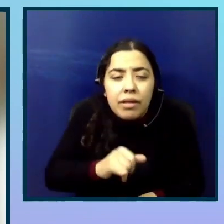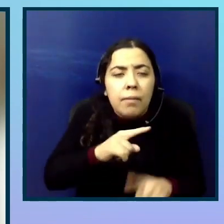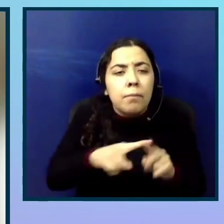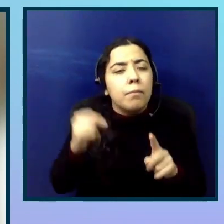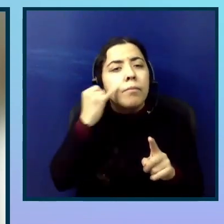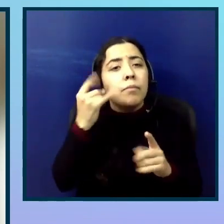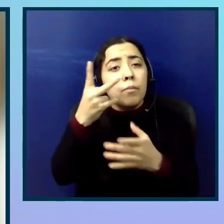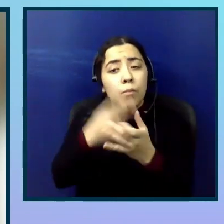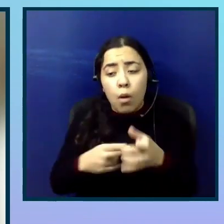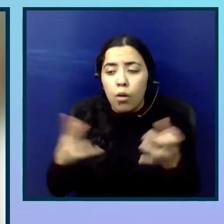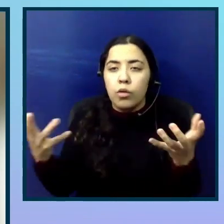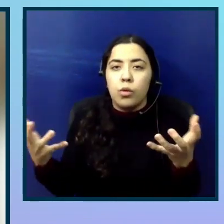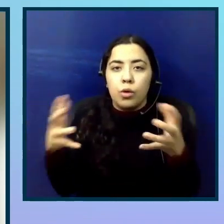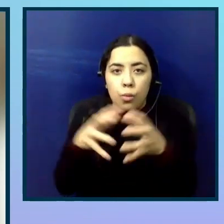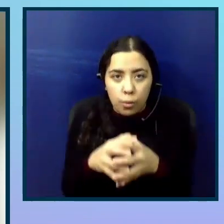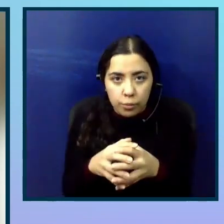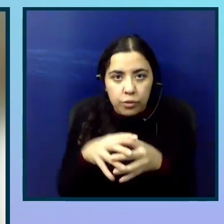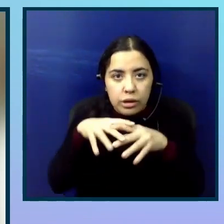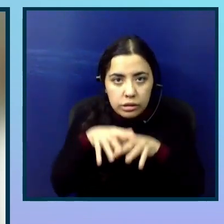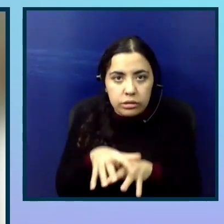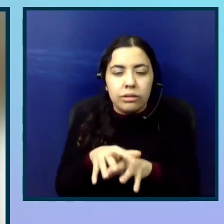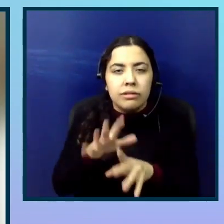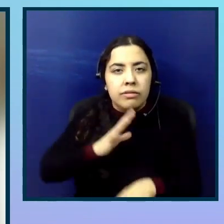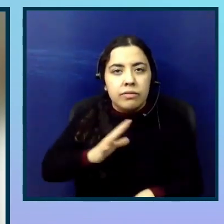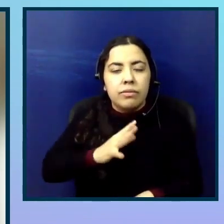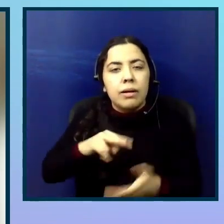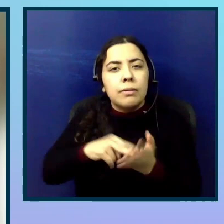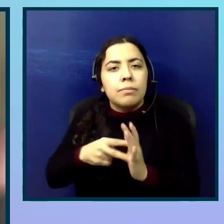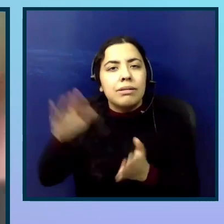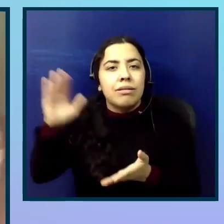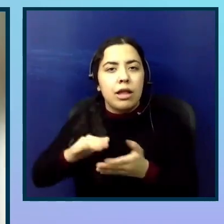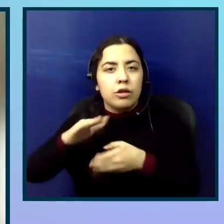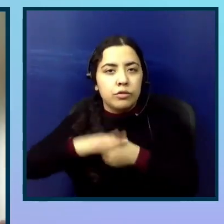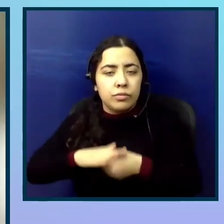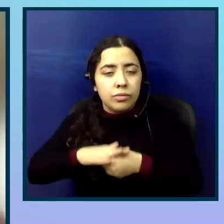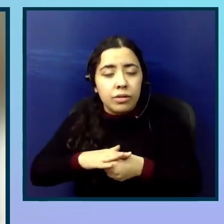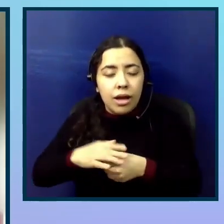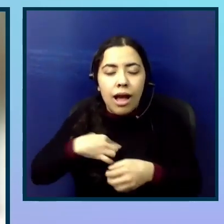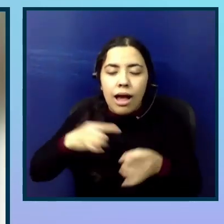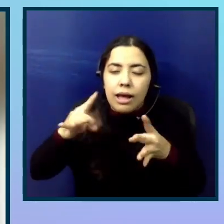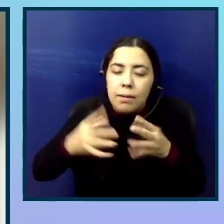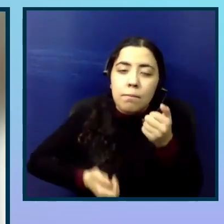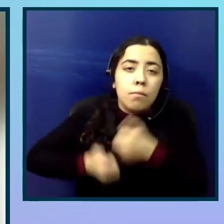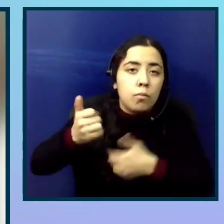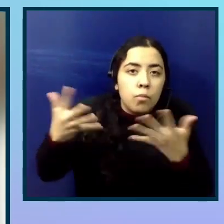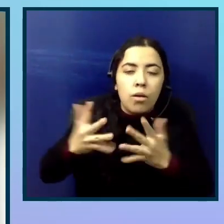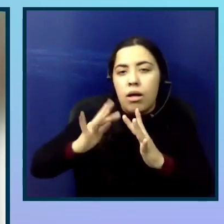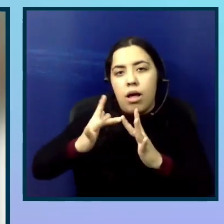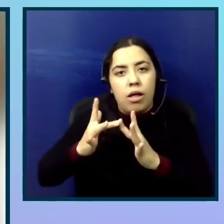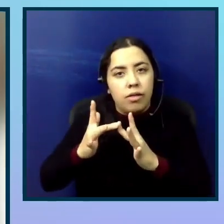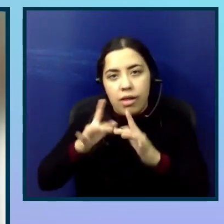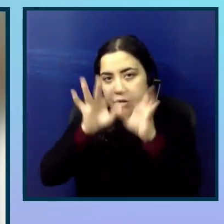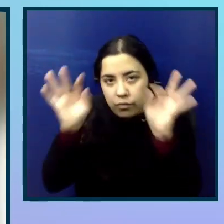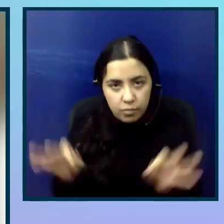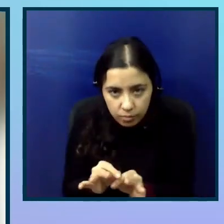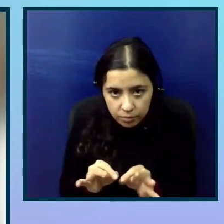I mean, there's nothing I hate more than an online form. Doesn't matter even how accessible a form is, they stress me out no wonder.